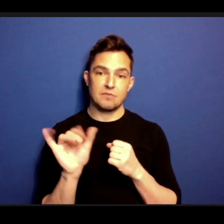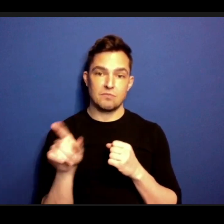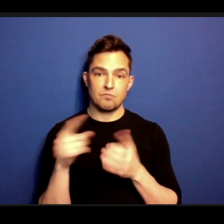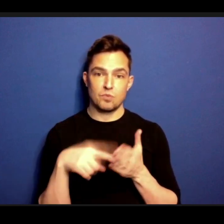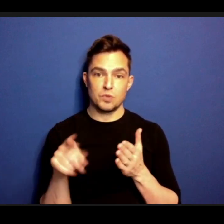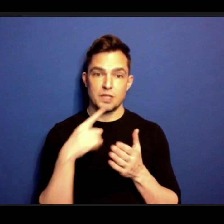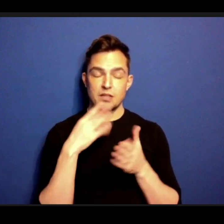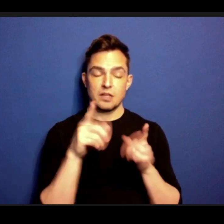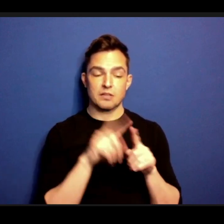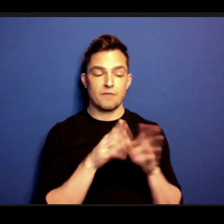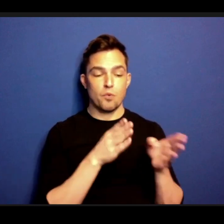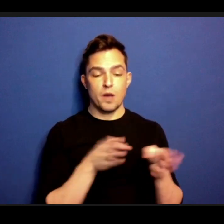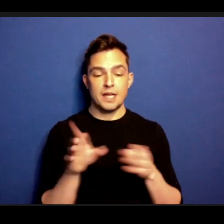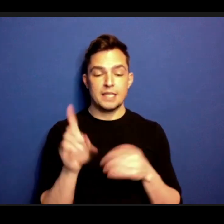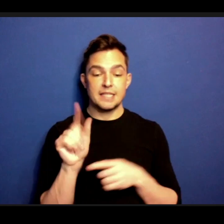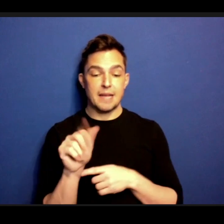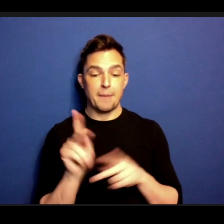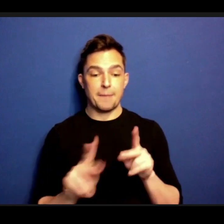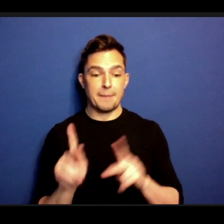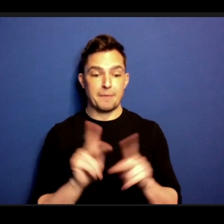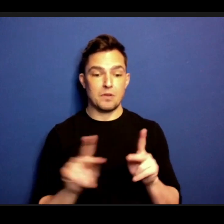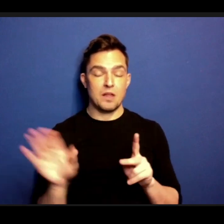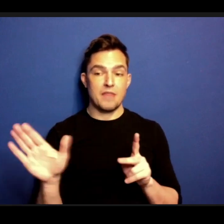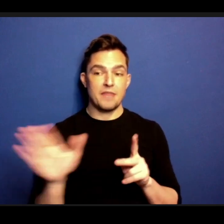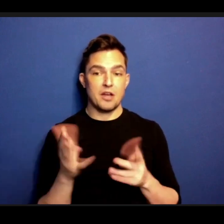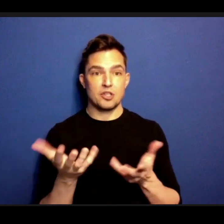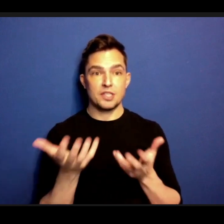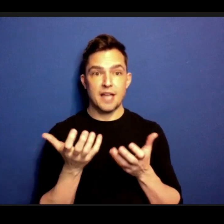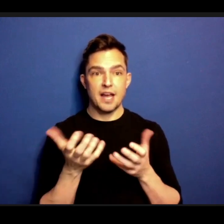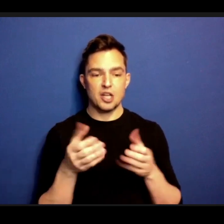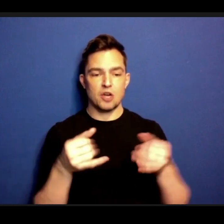that like disabled people's, like desires are contained and also surveilled.